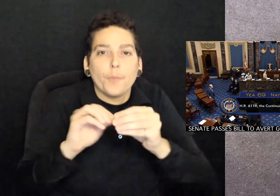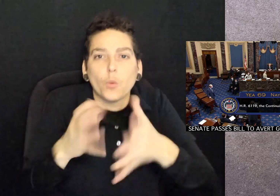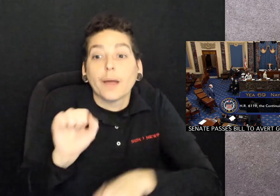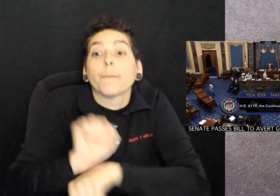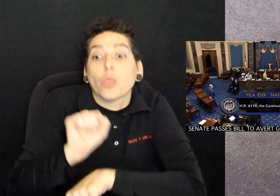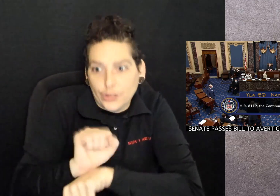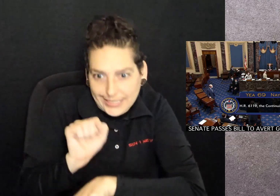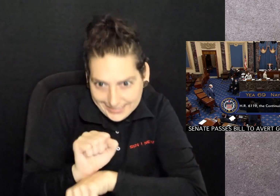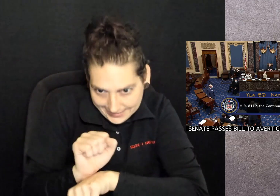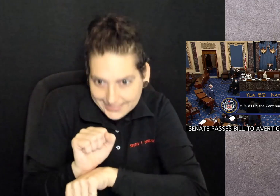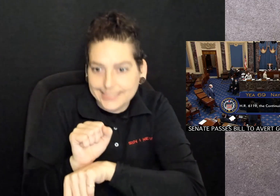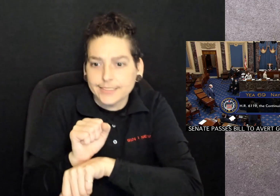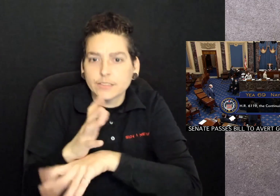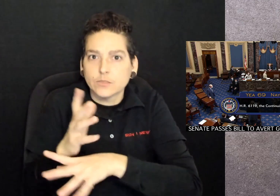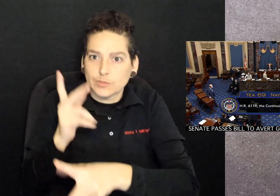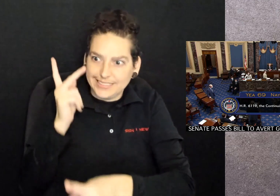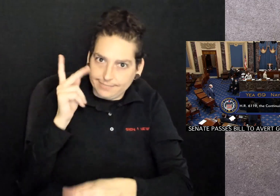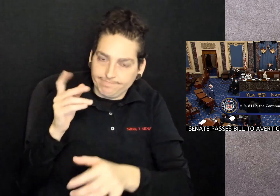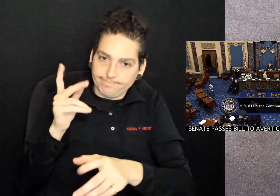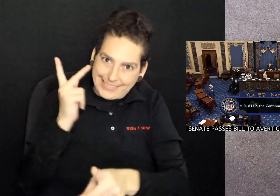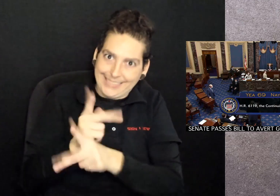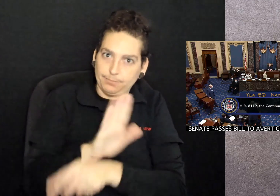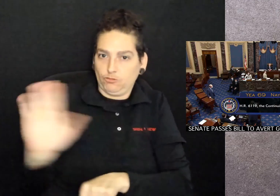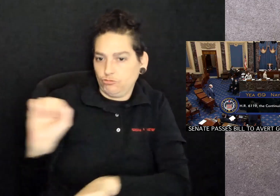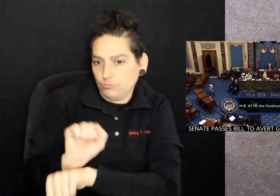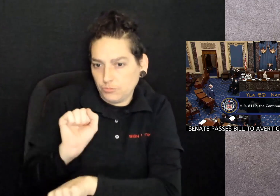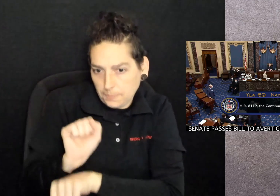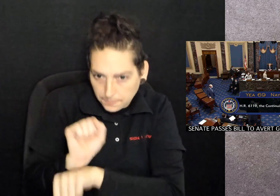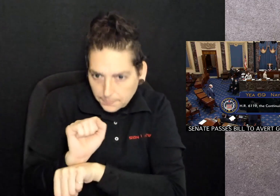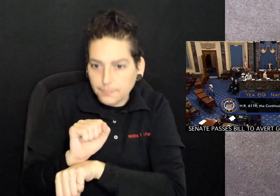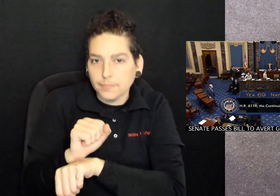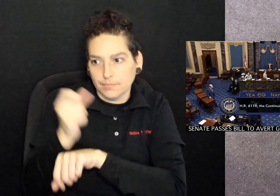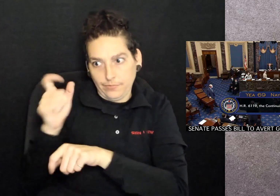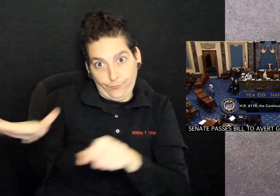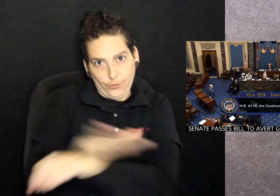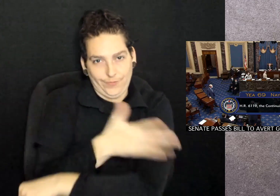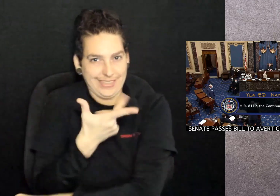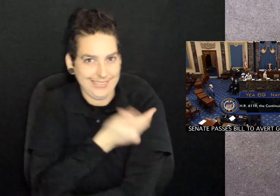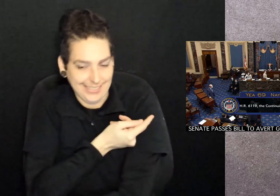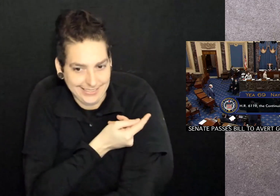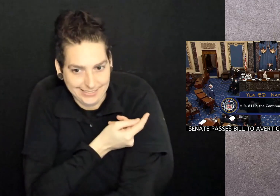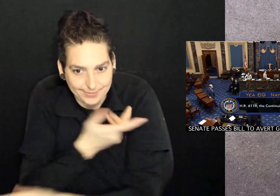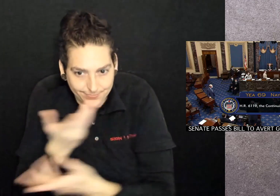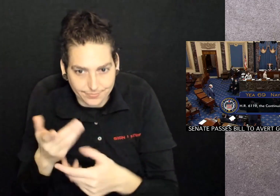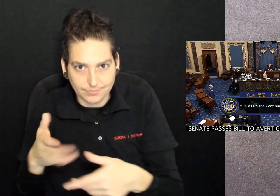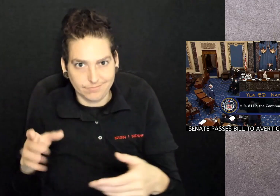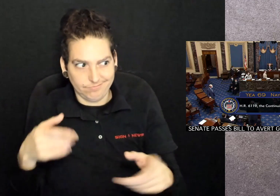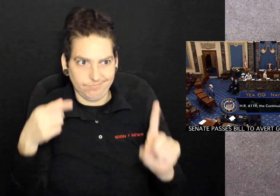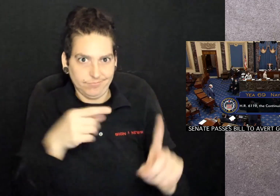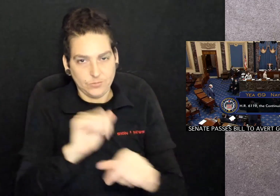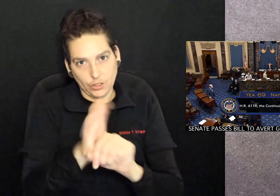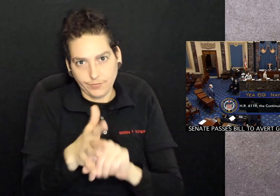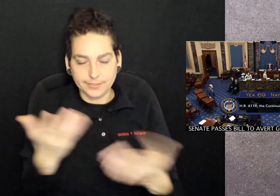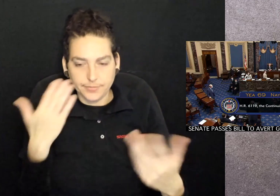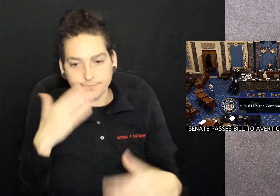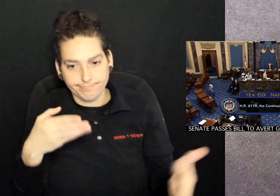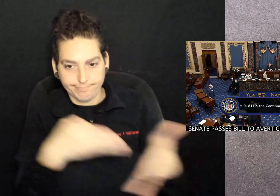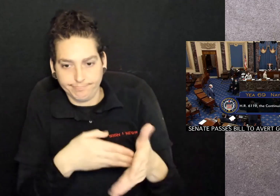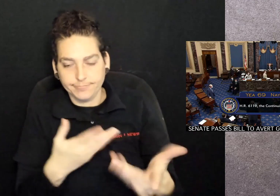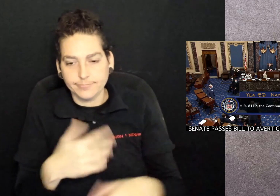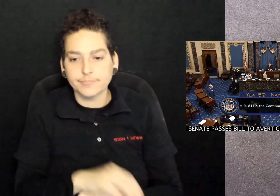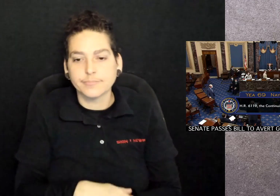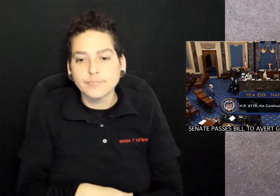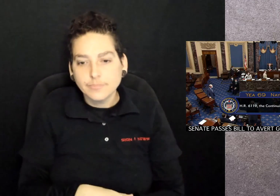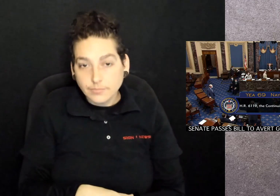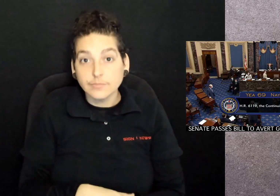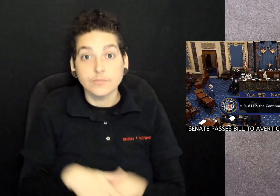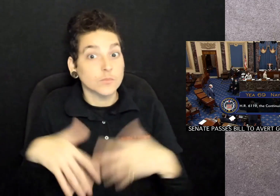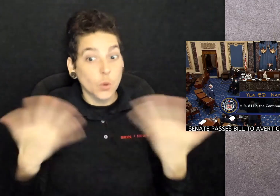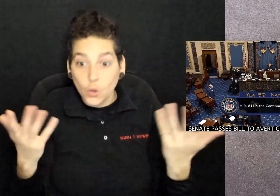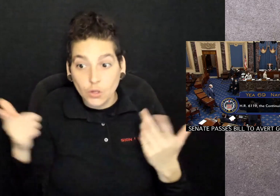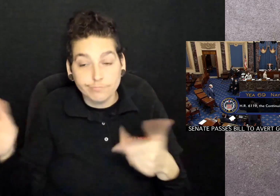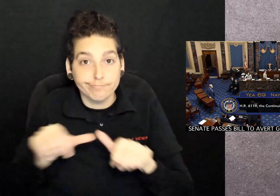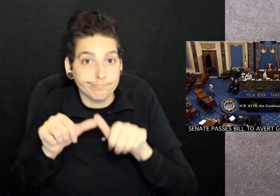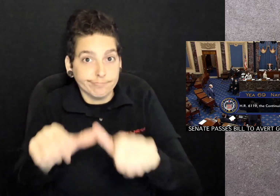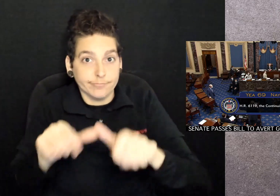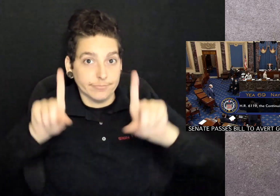100 or more employees to ensure their employees are fully vaccinated against Covid 19 or undergo